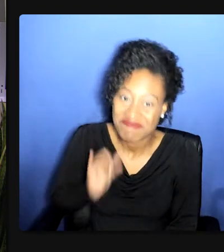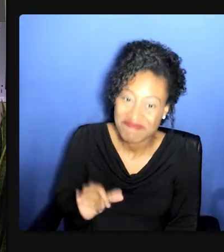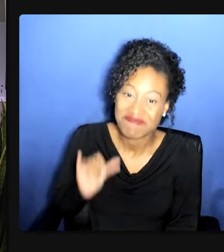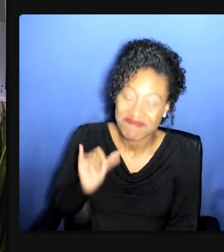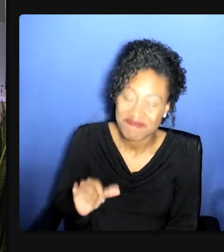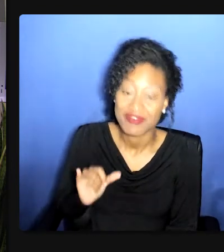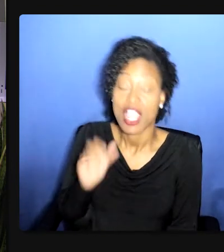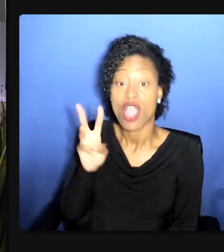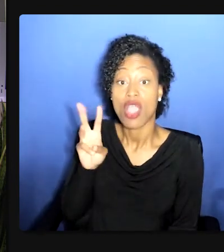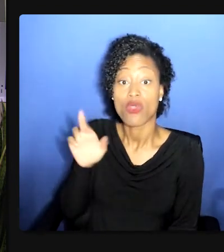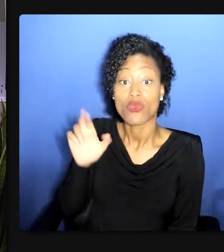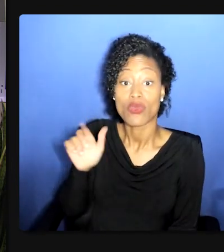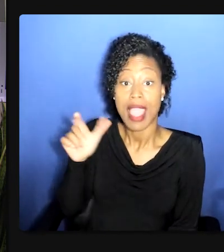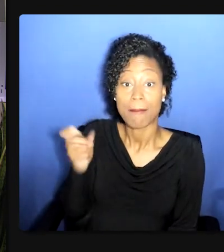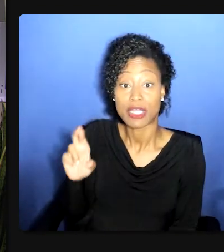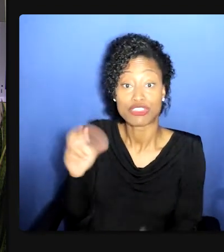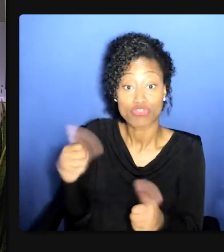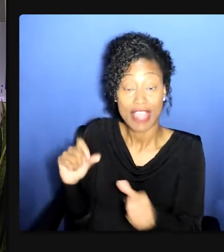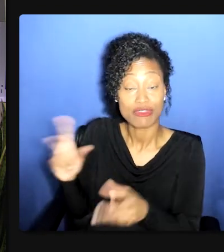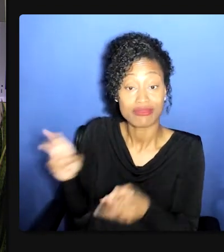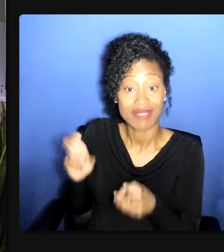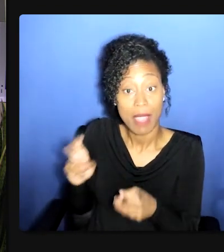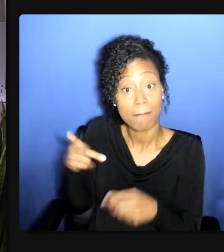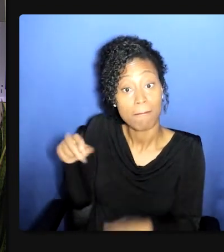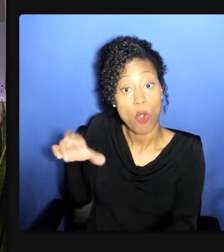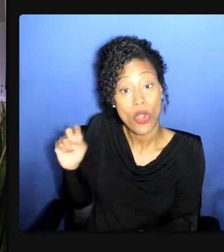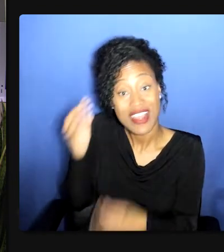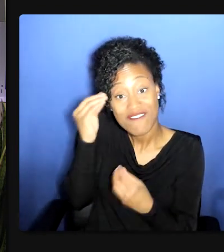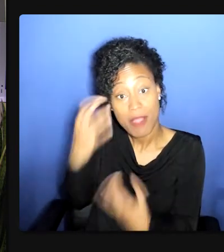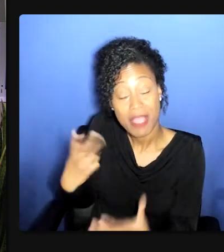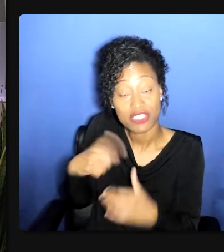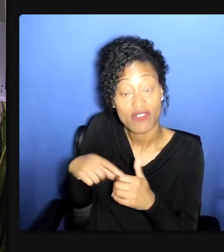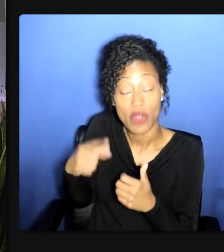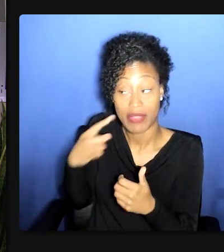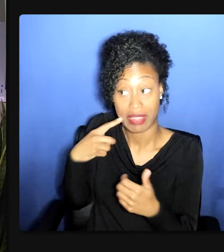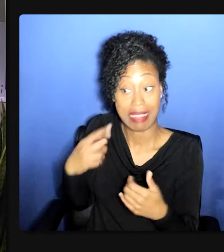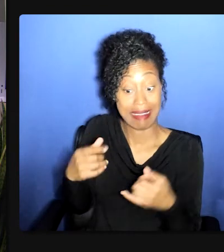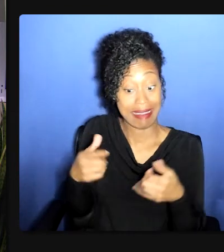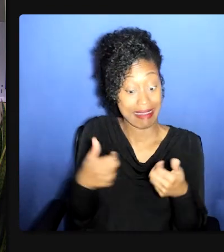is Wrapper tried to get port information using the port name game_port.